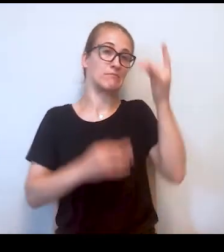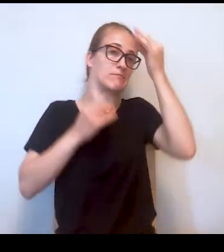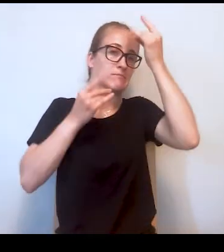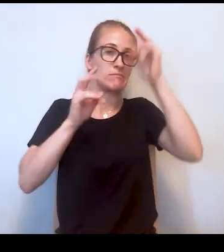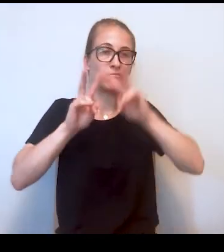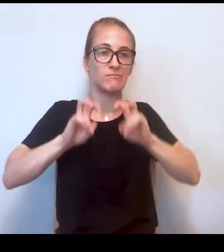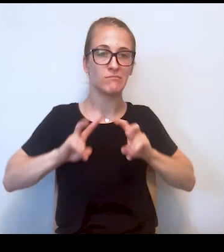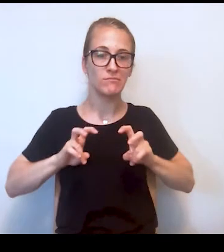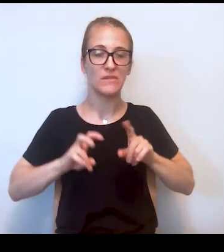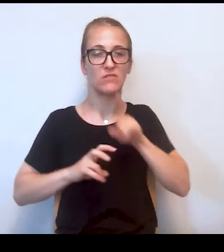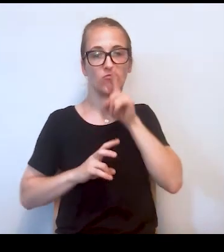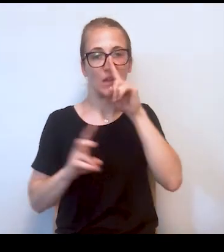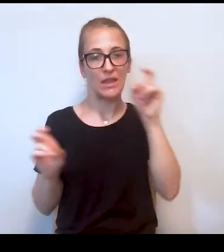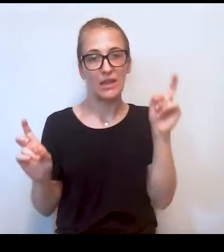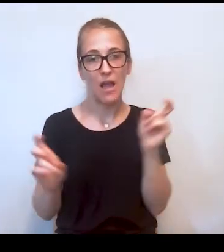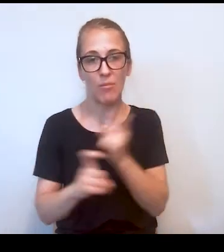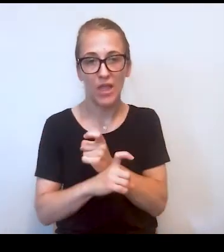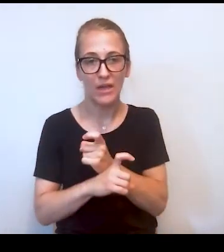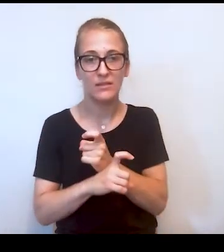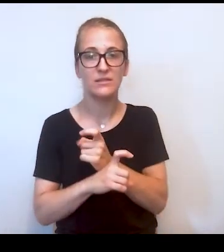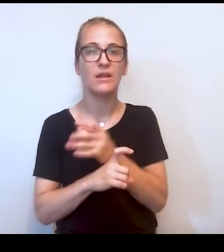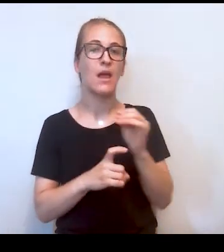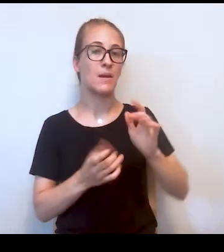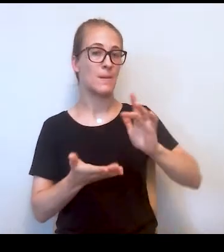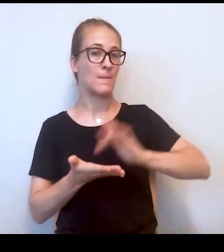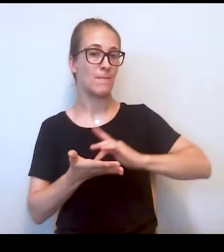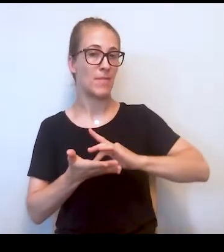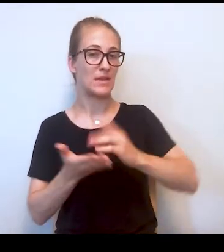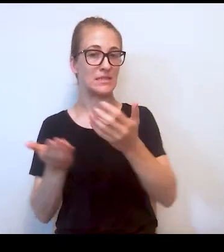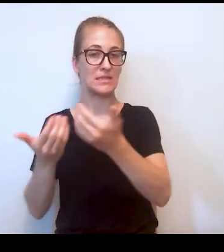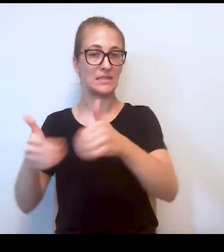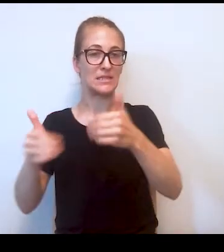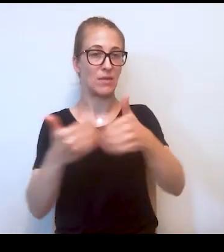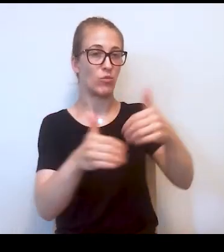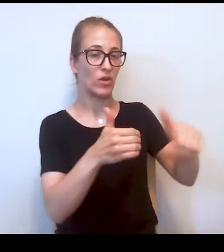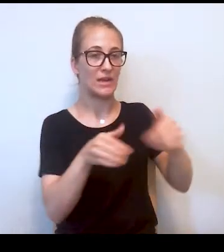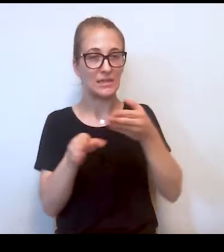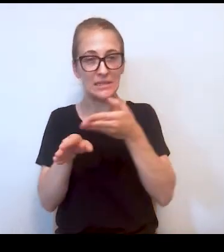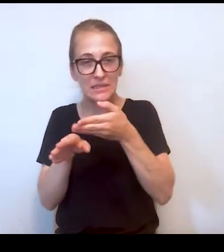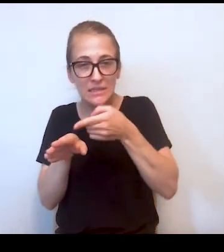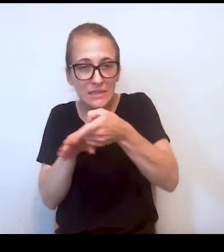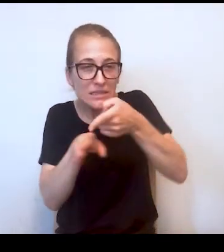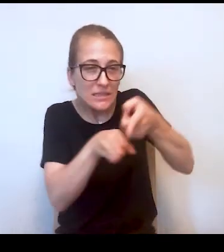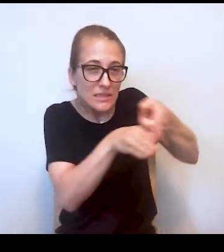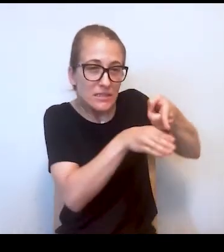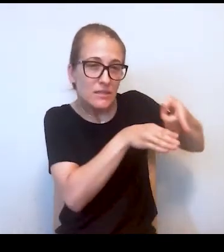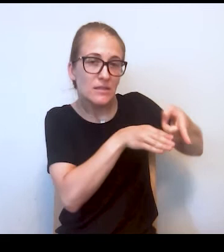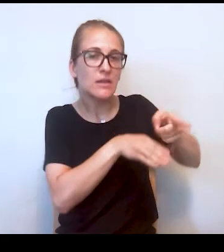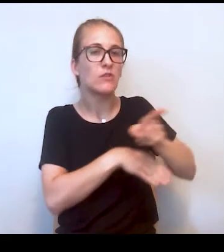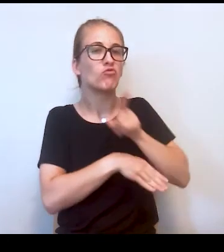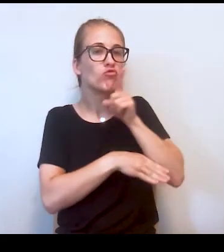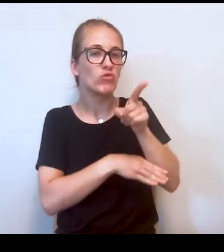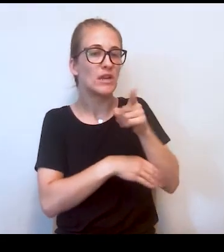made that erasure more possible. There are very few diagnosing physicians.